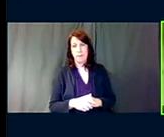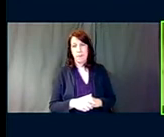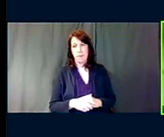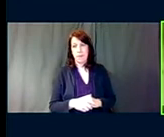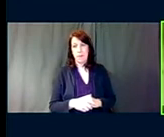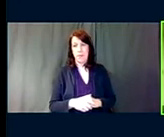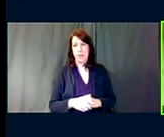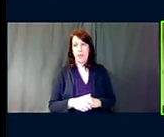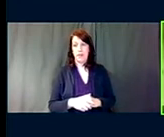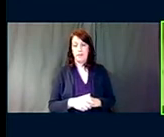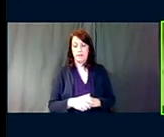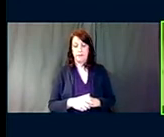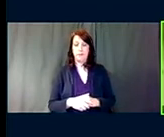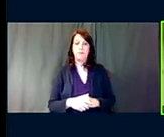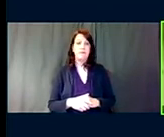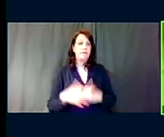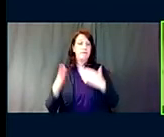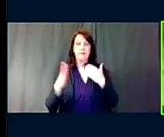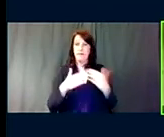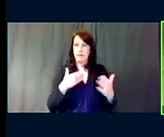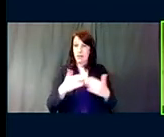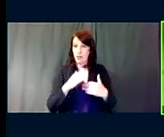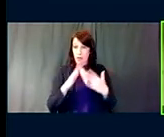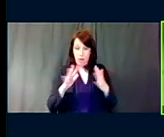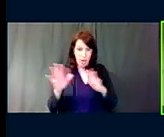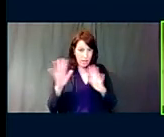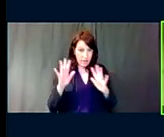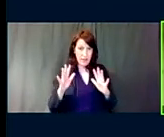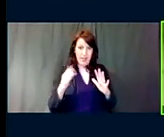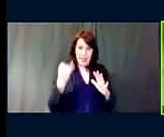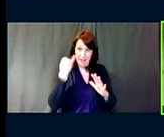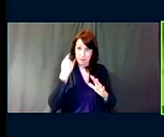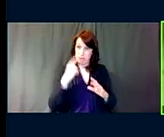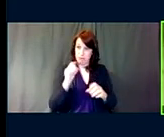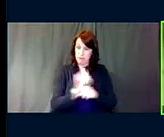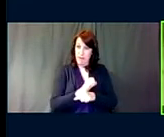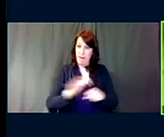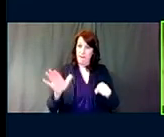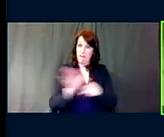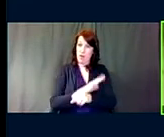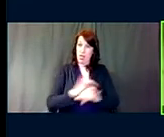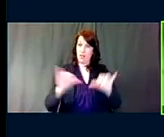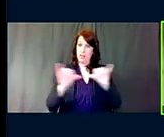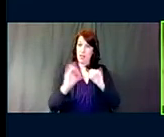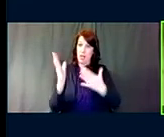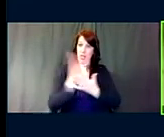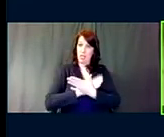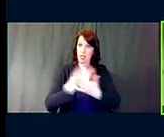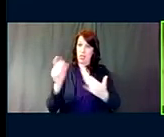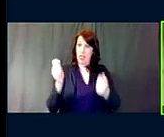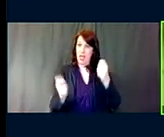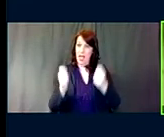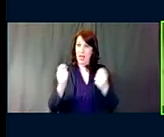GOING TO ANYWHERE. AND THEN IF -- DESPITE YOU GET FULL SCALE ADAPTATION MIGHT NOT